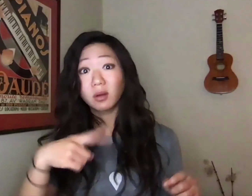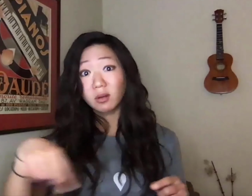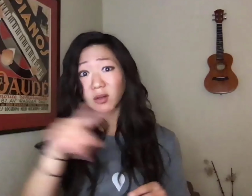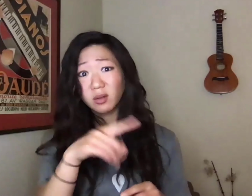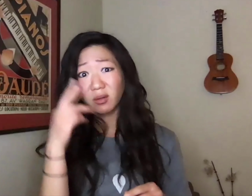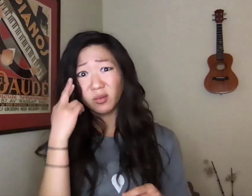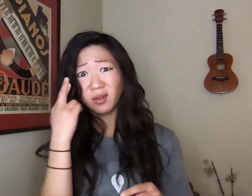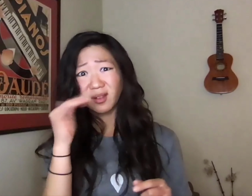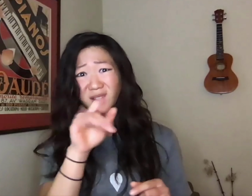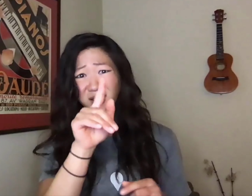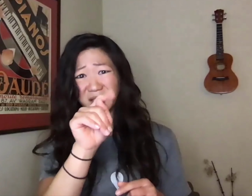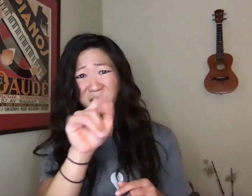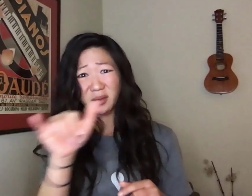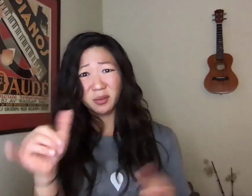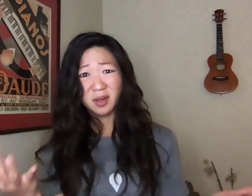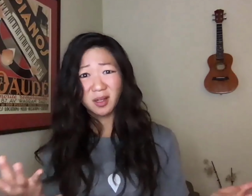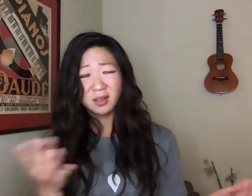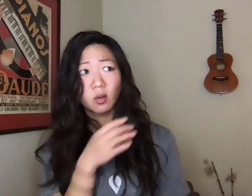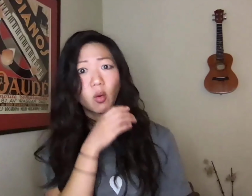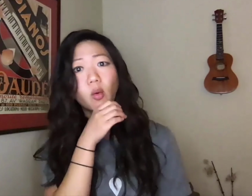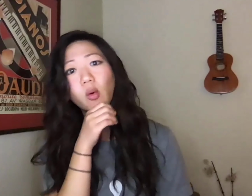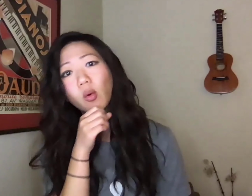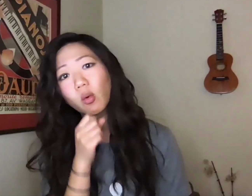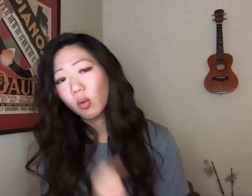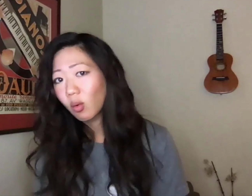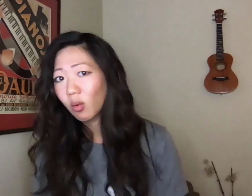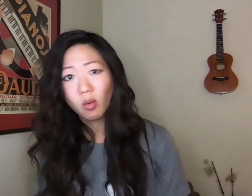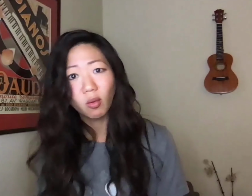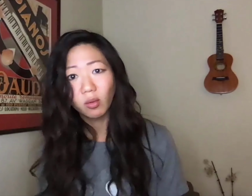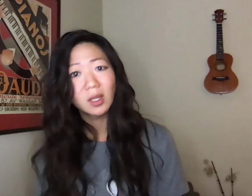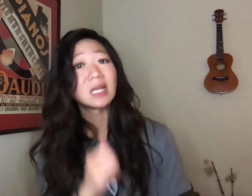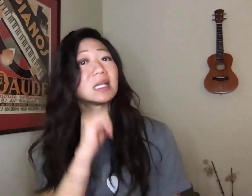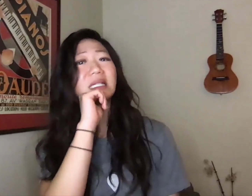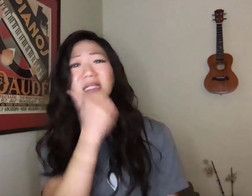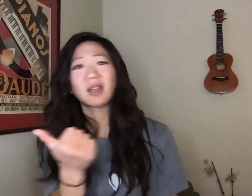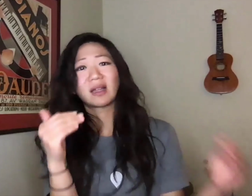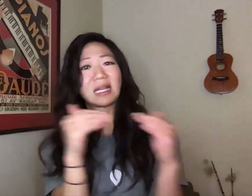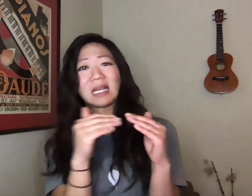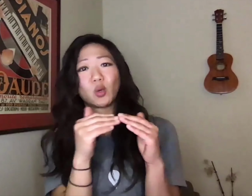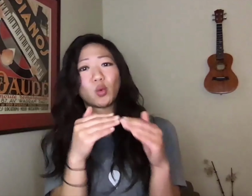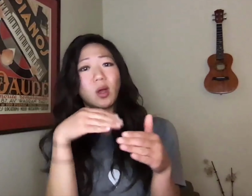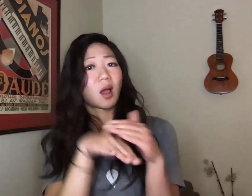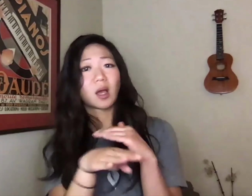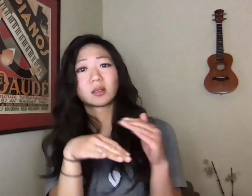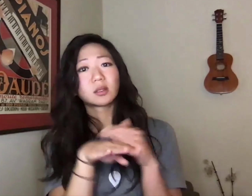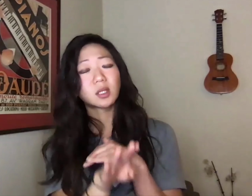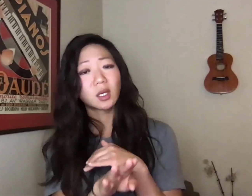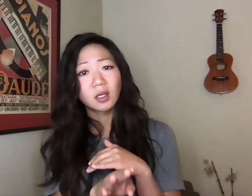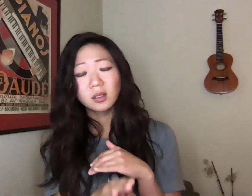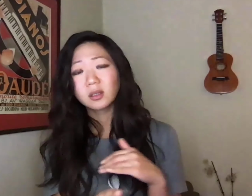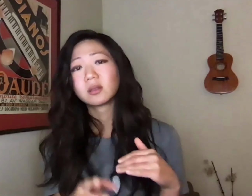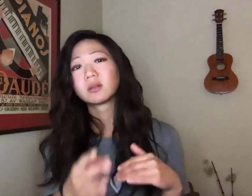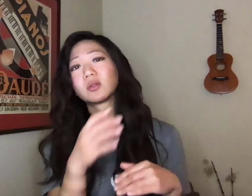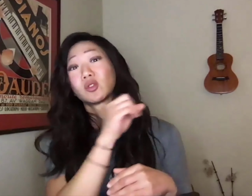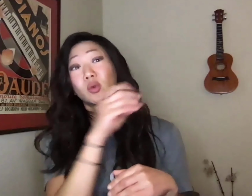But they don’t realize how outdated TTY is! It does not provide equal access.